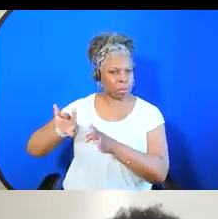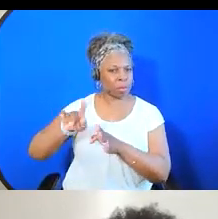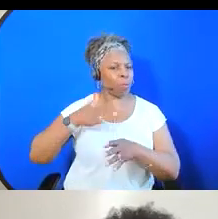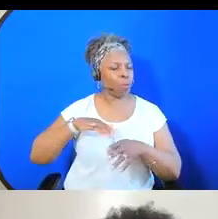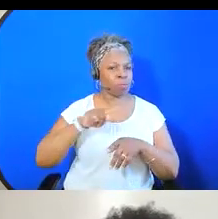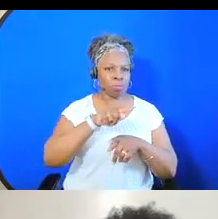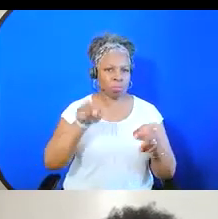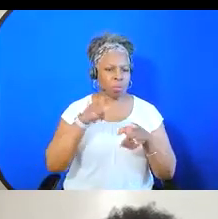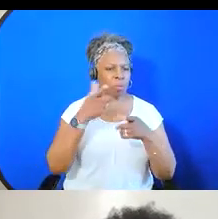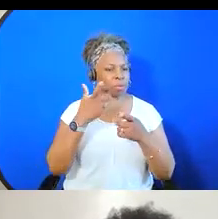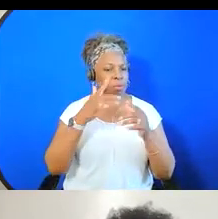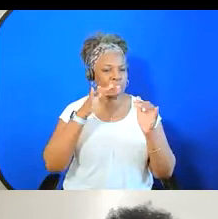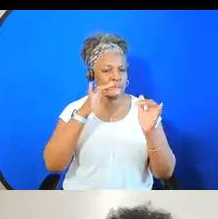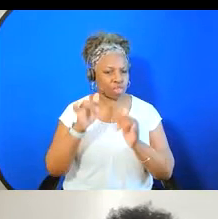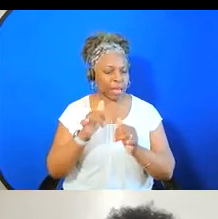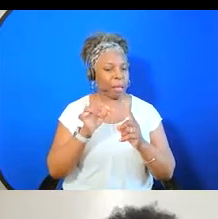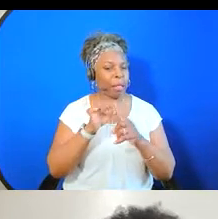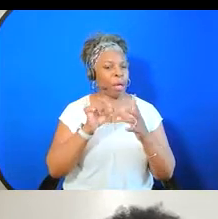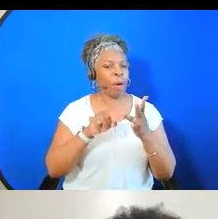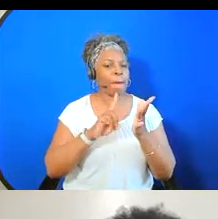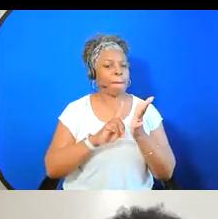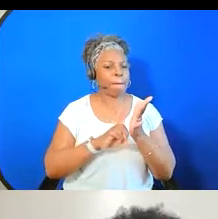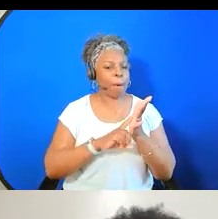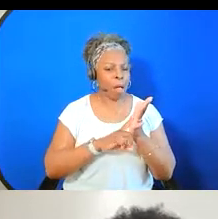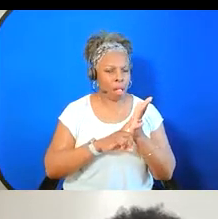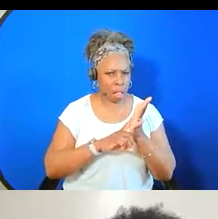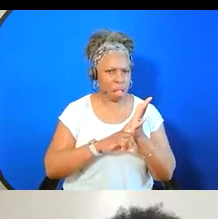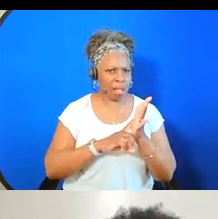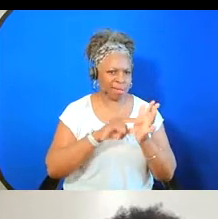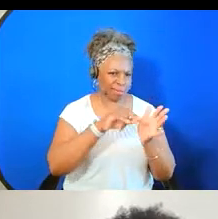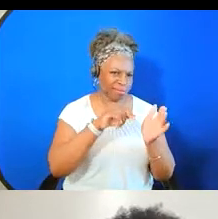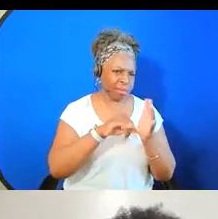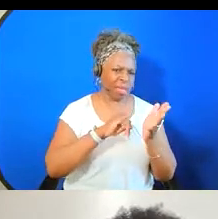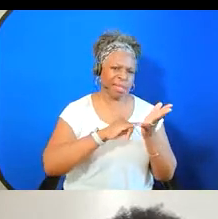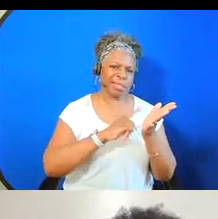check out the poll that you can see in Slido and the question there is: